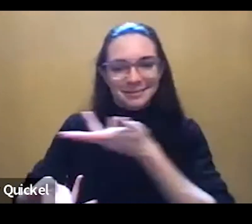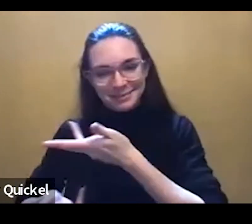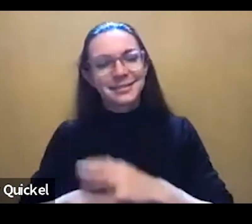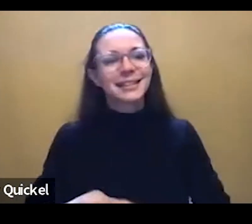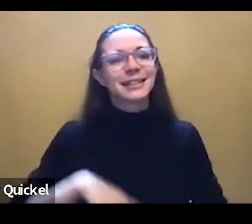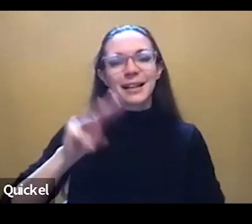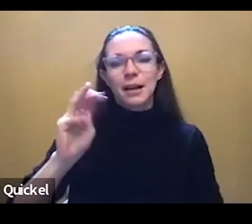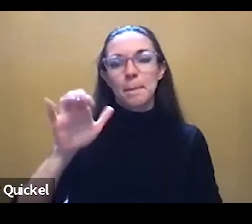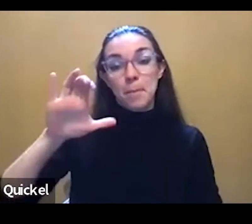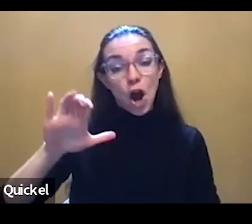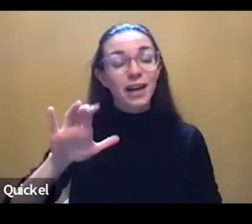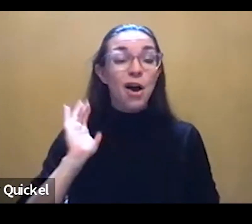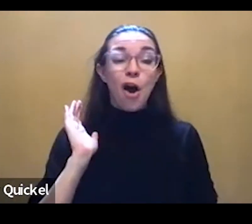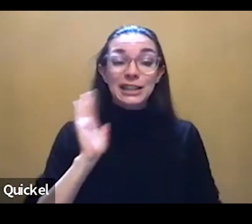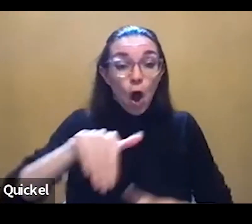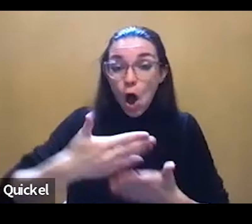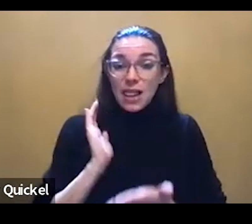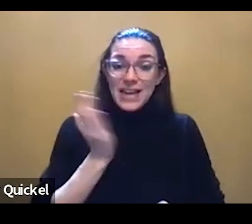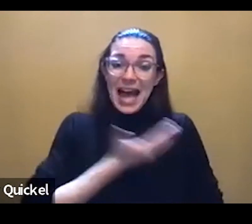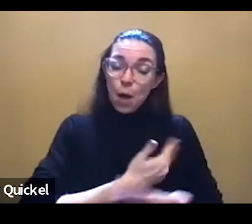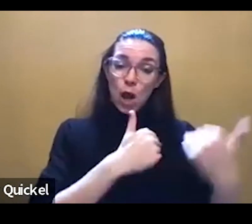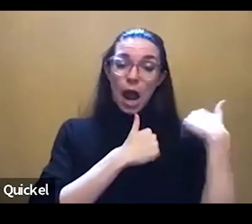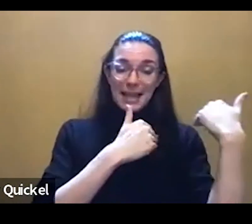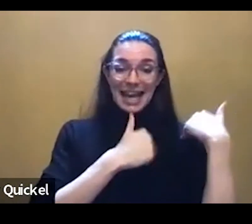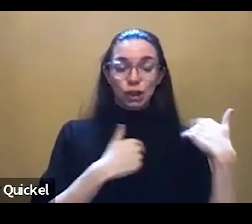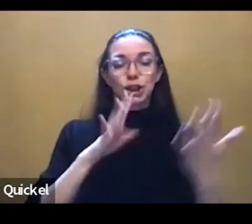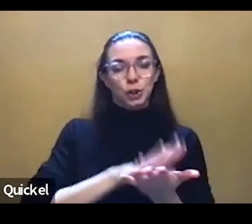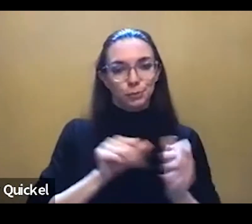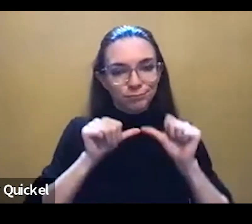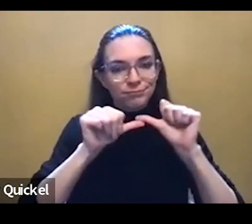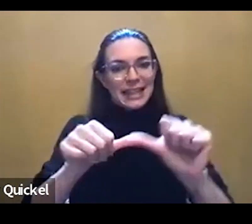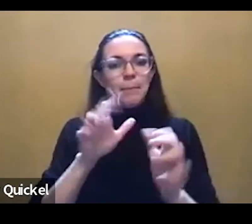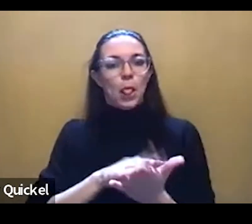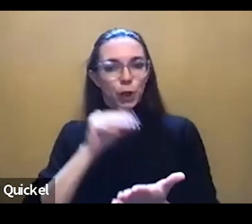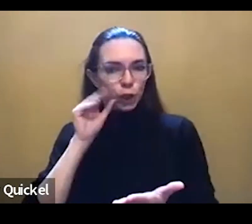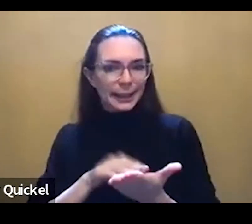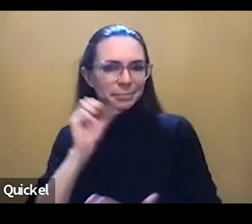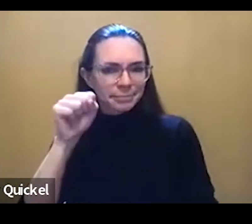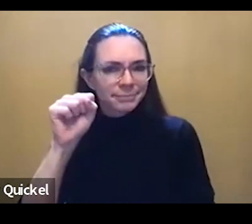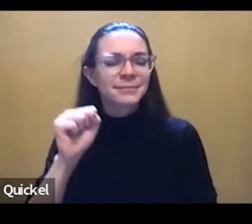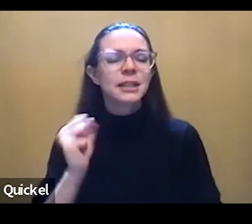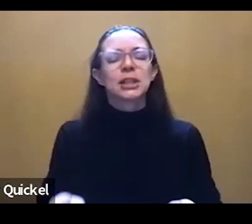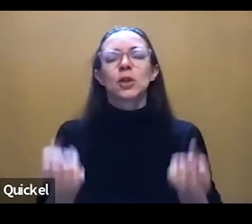I mean, if all of our obligations to keep learning, right? But what is so interesting is that so many of the things that we're talking about is